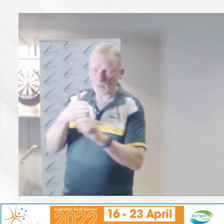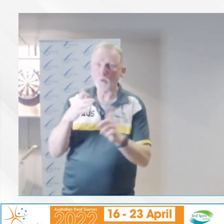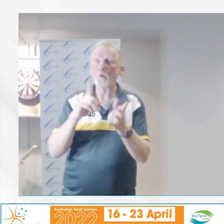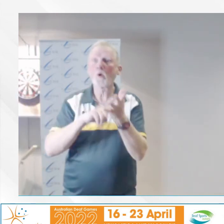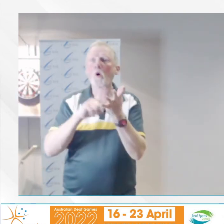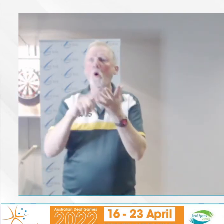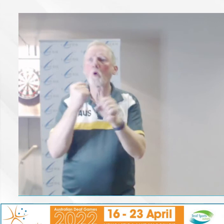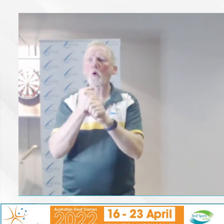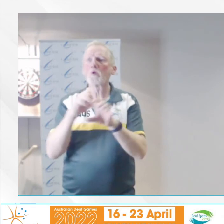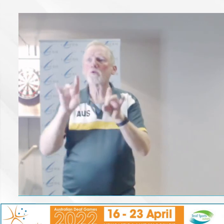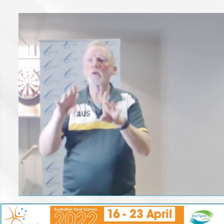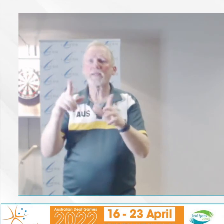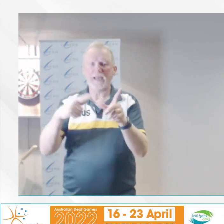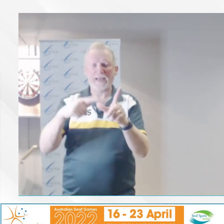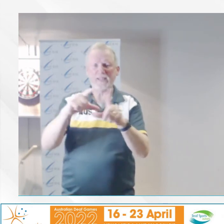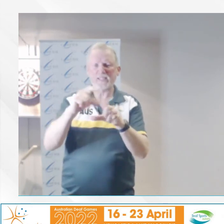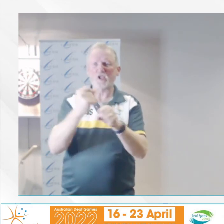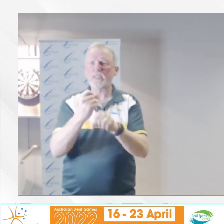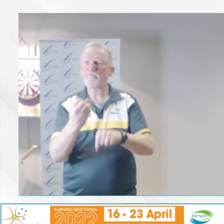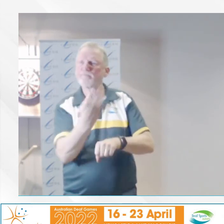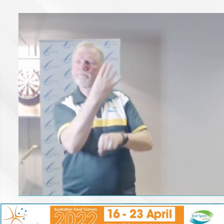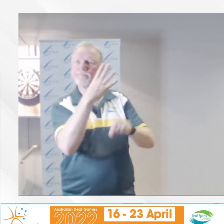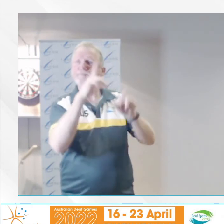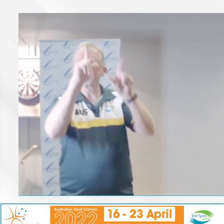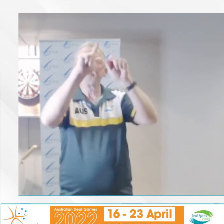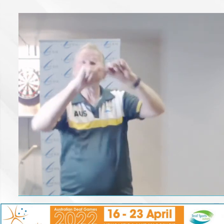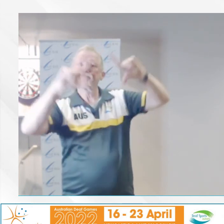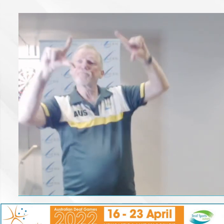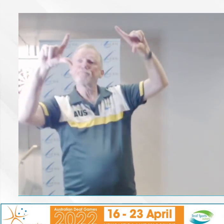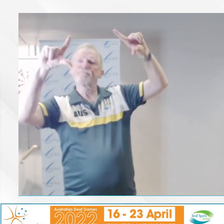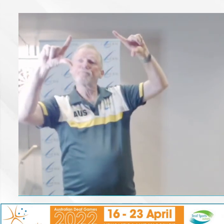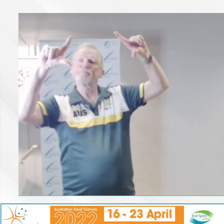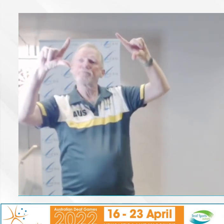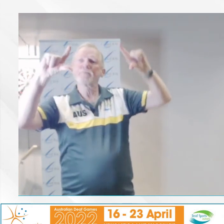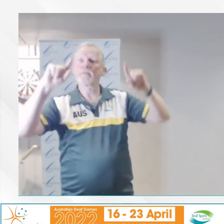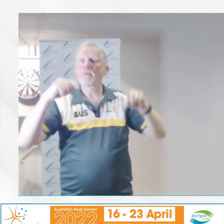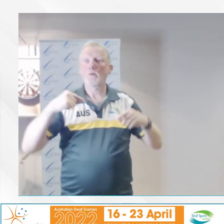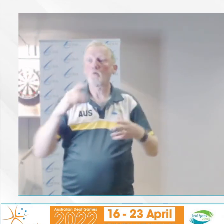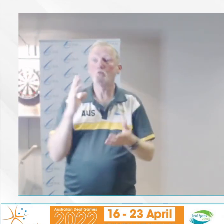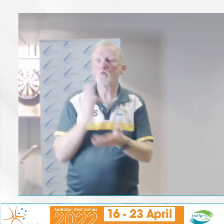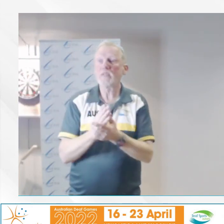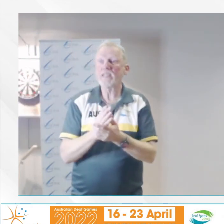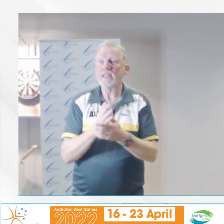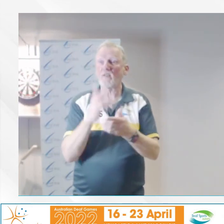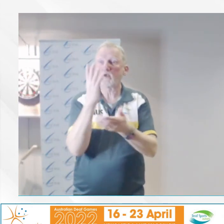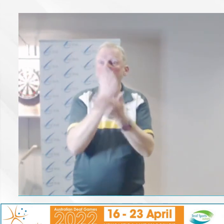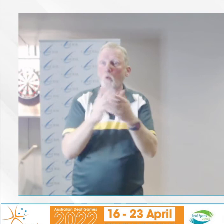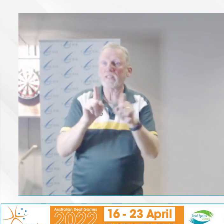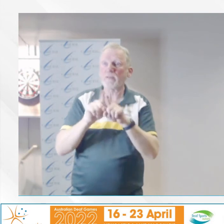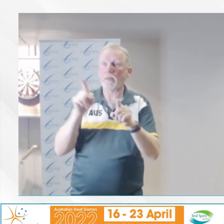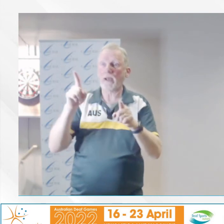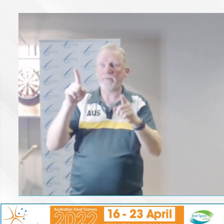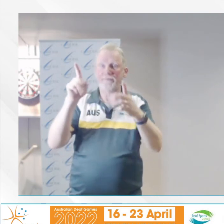but anyway back on topic um the game's organizing uh through the strength games logo um